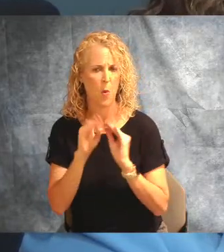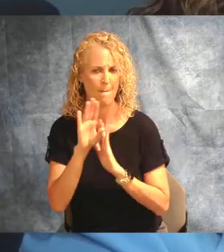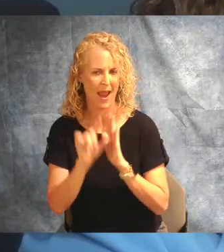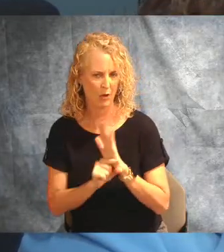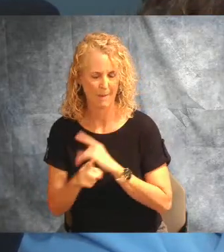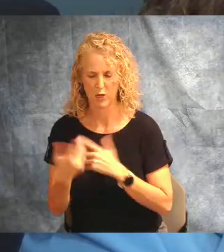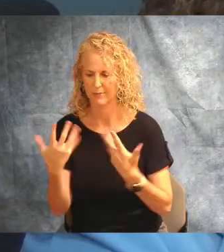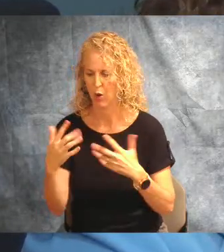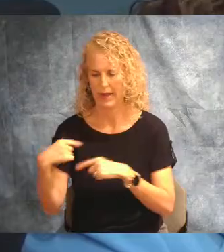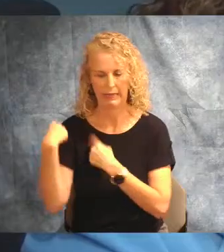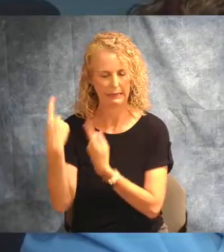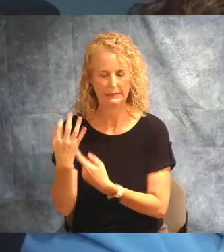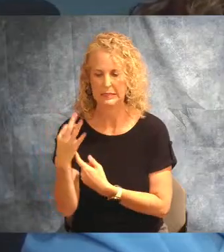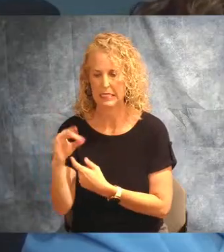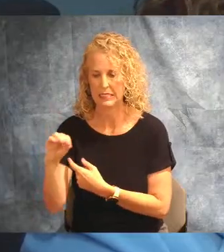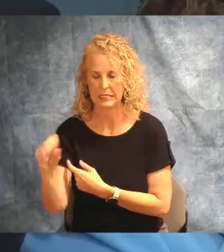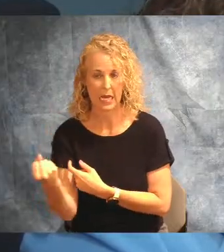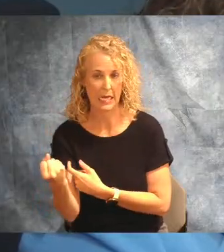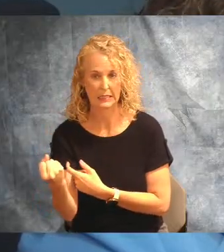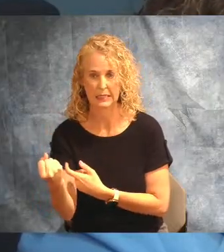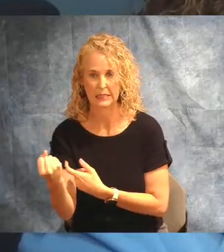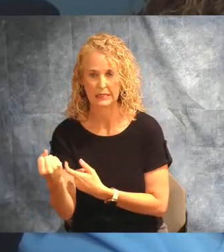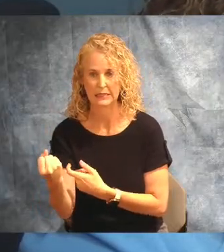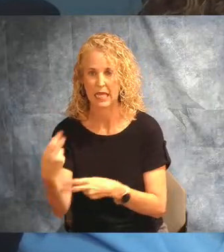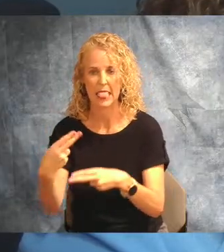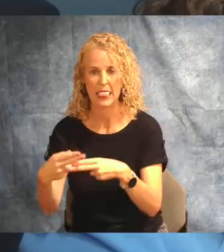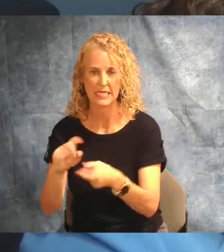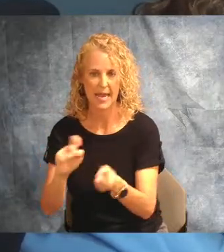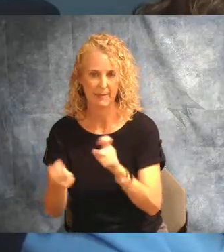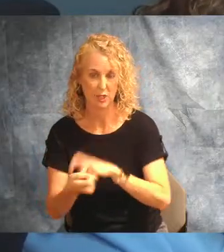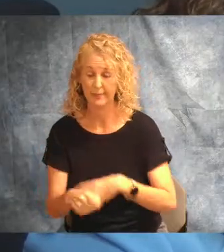something that happened in the 90s and we're just doing a really a name change is what we're doing.